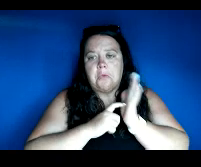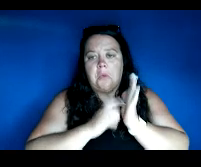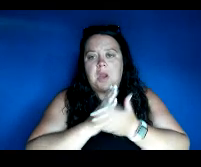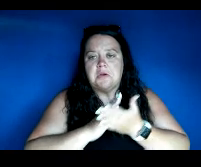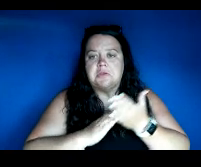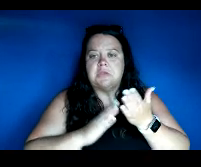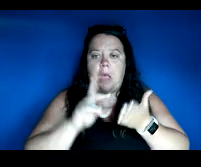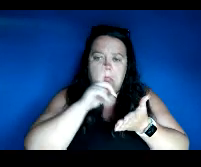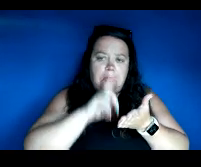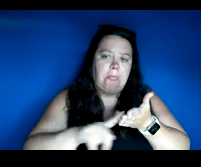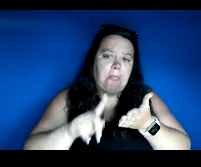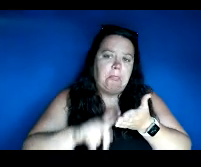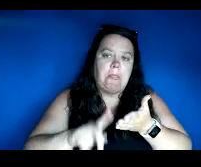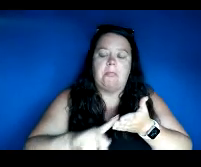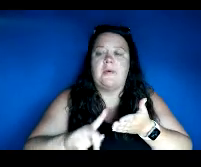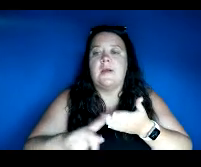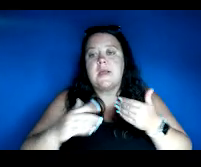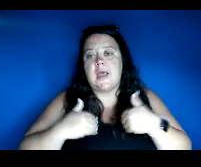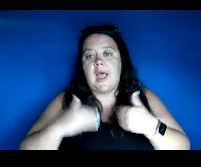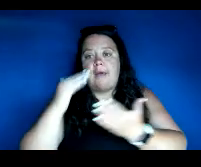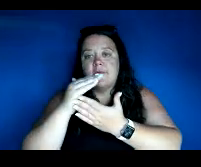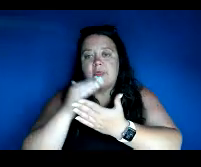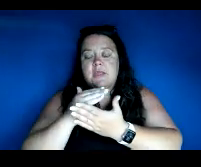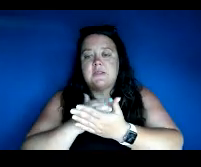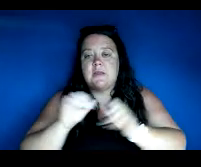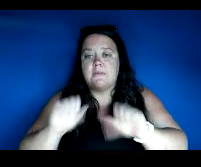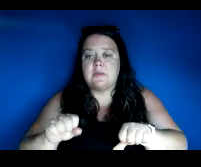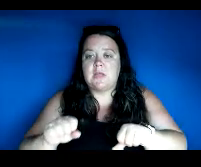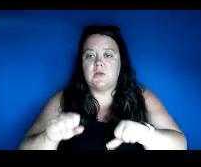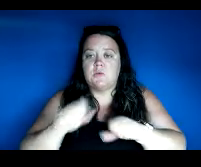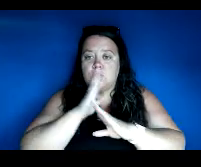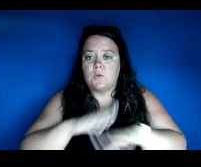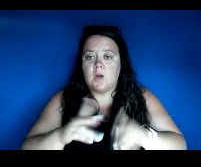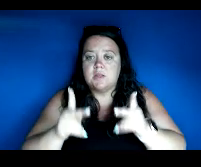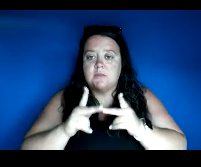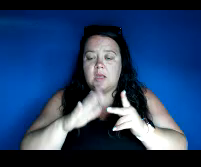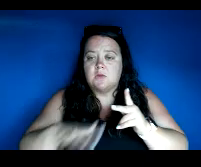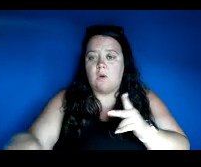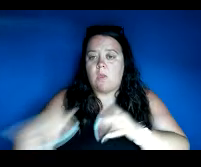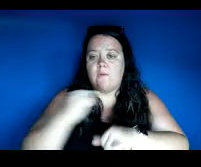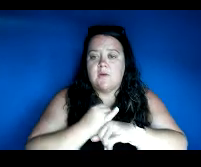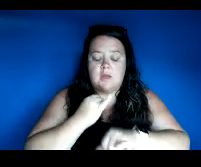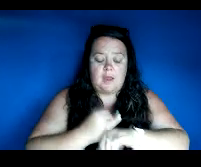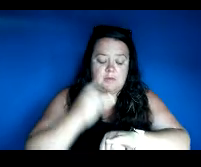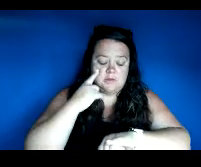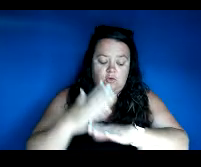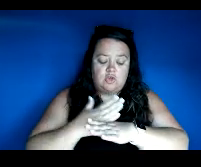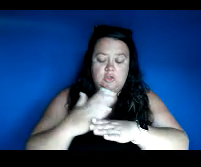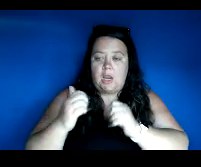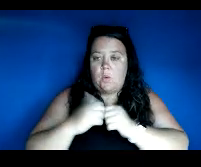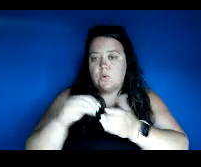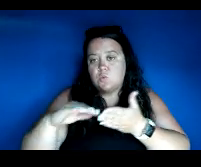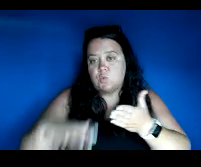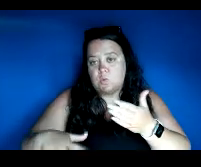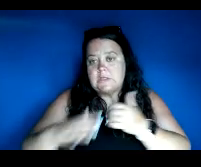But we have a list of sort of potential quiet spaces across campus that we share with students. And then, you know, sometimes students